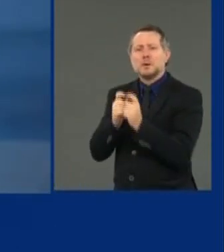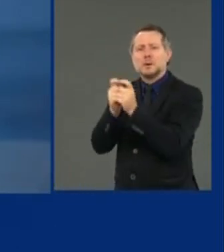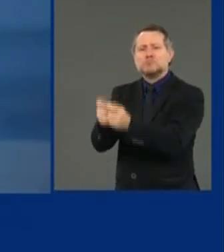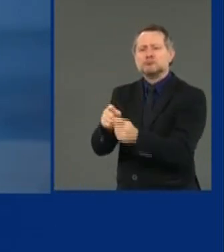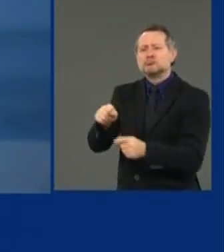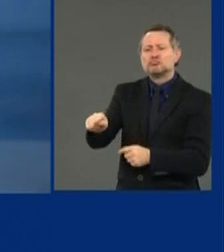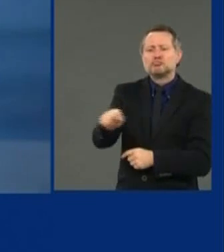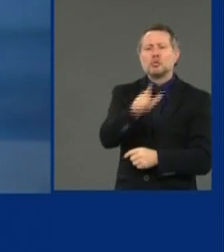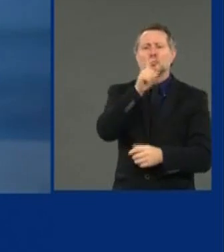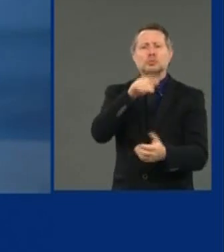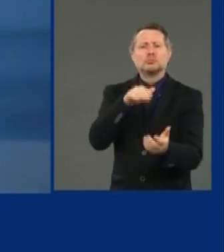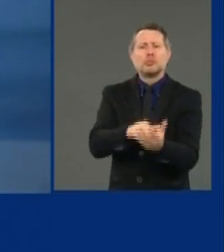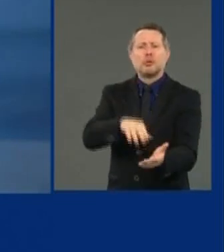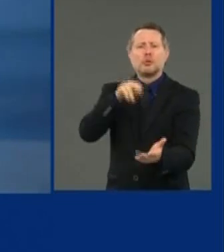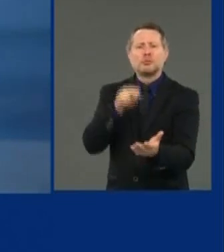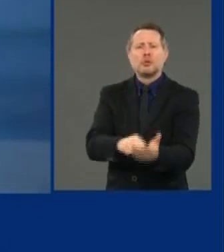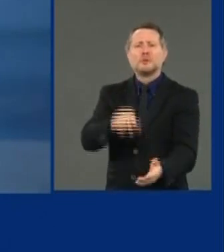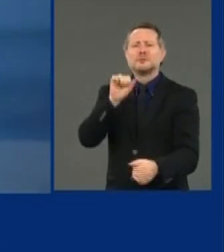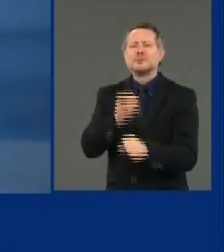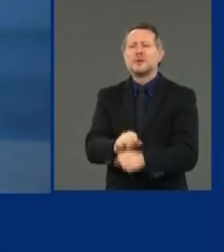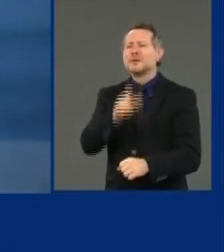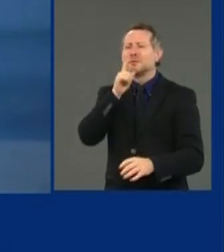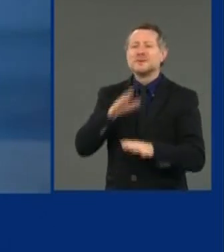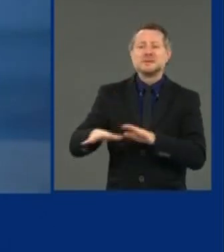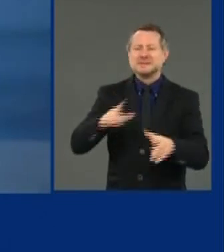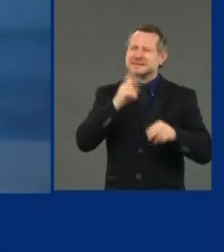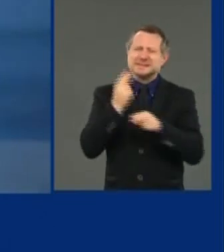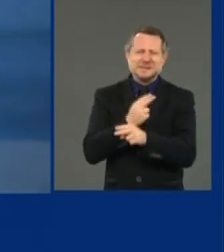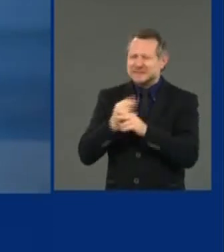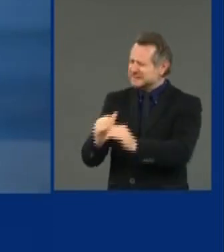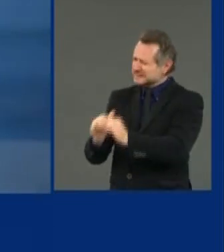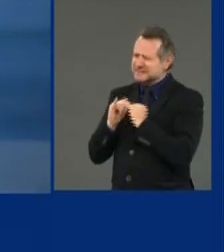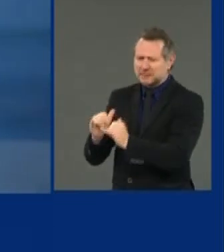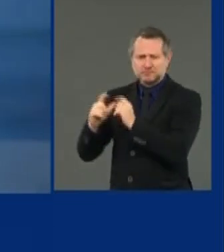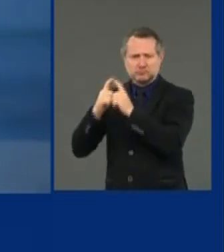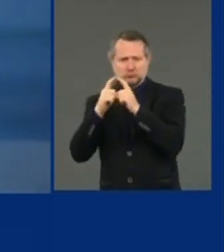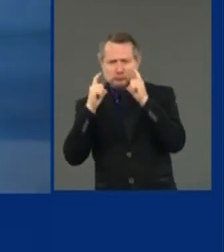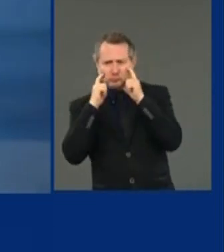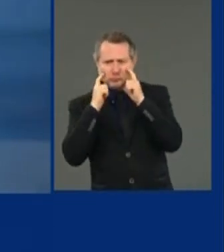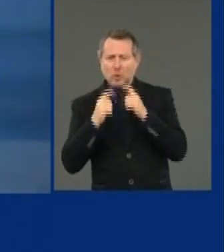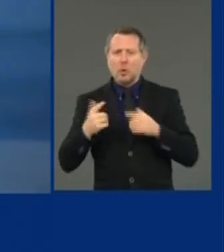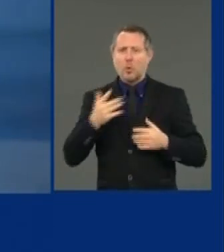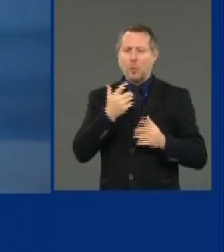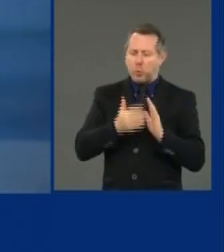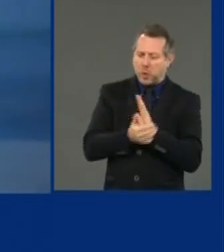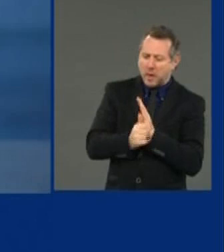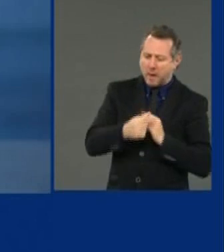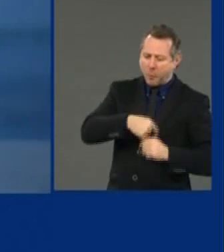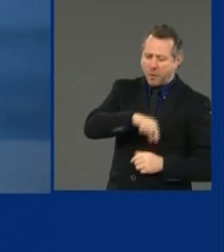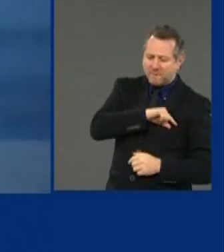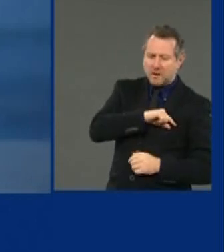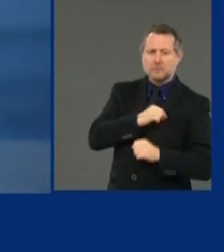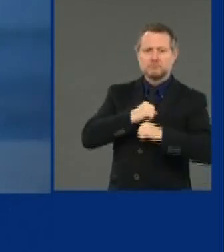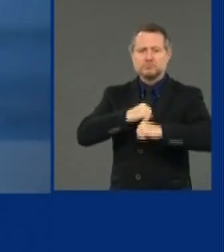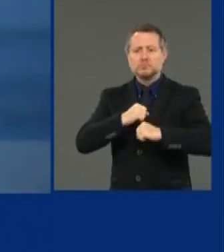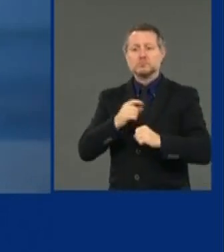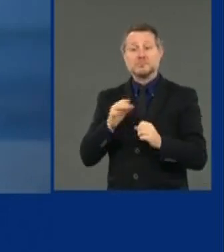MASK IS THE SAME THING THAT'S GIVEN TO THE FRONT LINE WORKERS. THEY ARE NOT USING ANYTHING DIFFERENT.